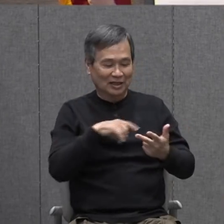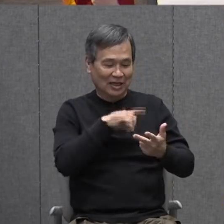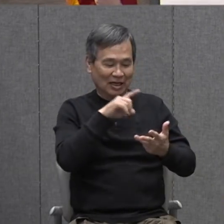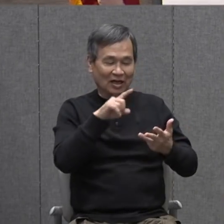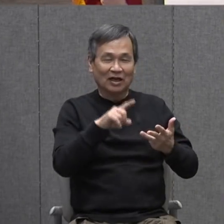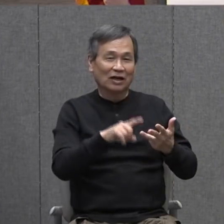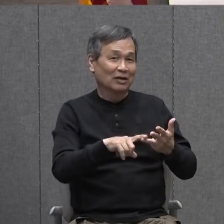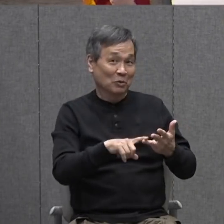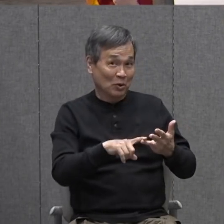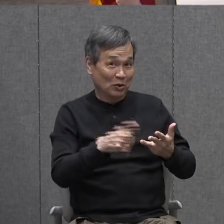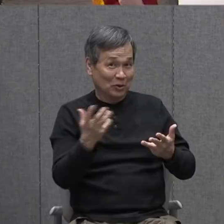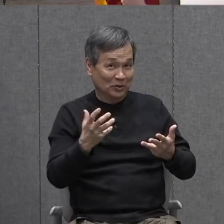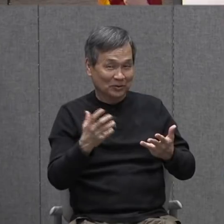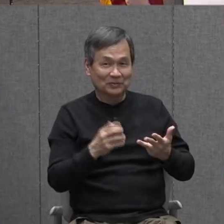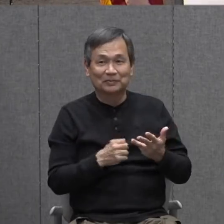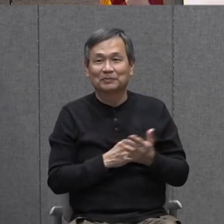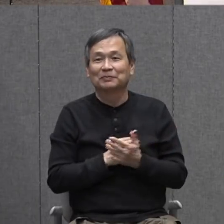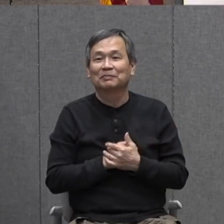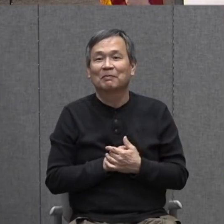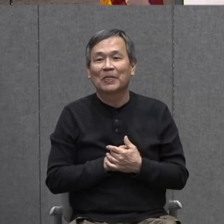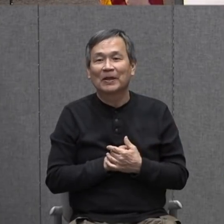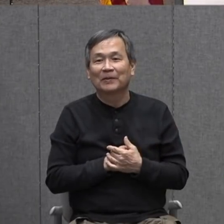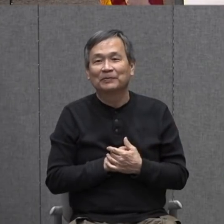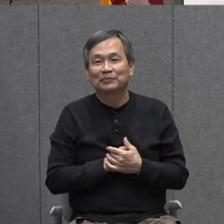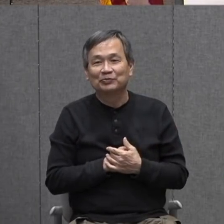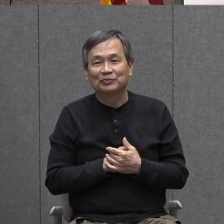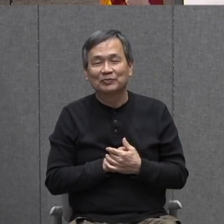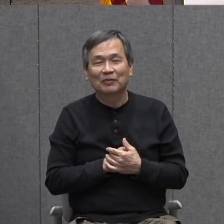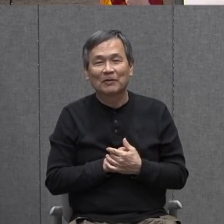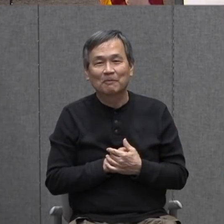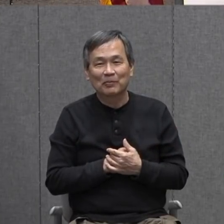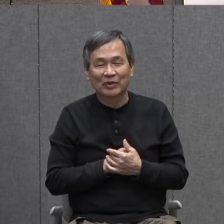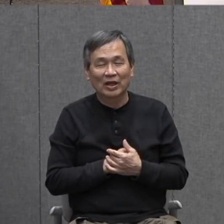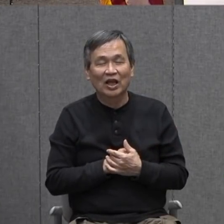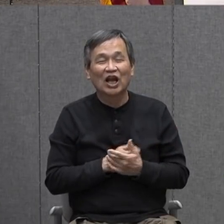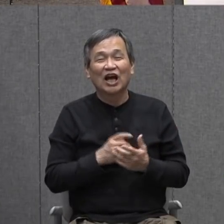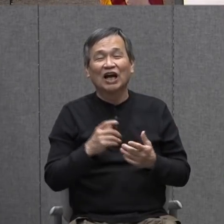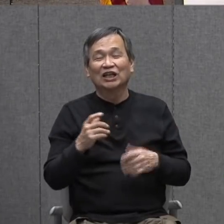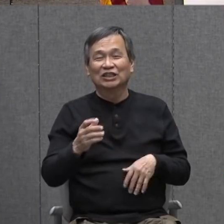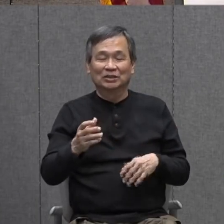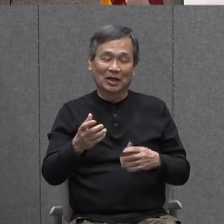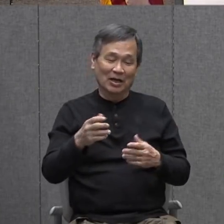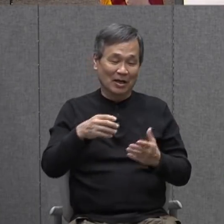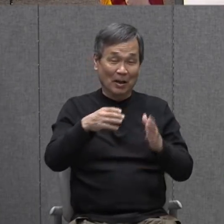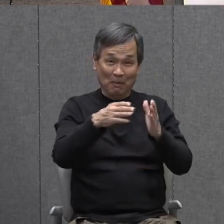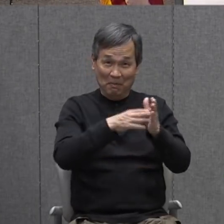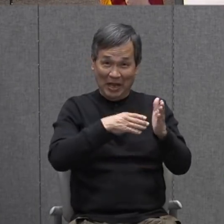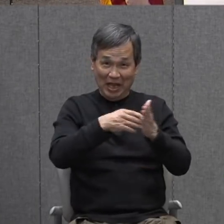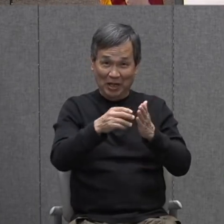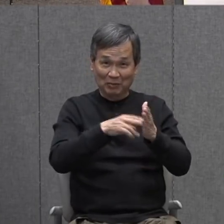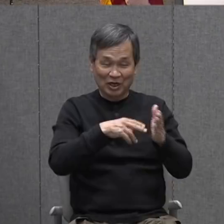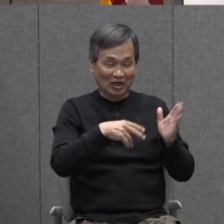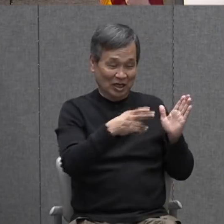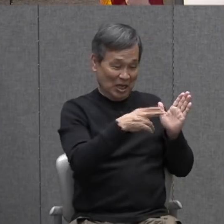My fourth object is this super humongous paintbrush that I used to paint a mural on my wall